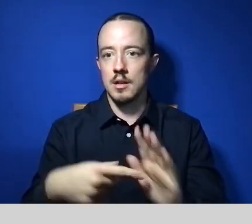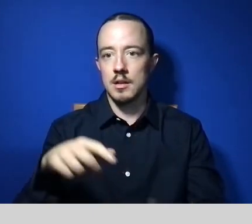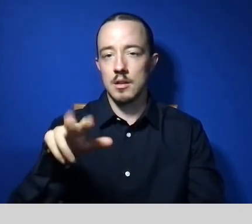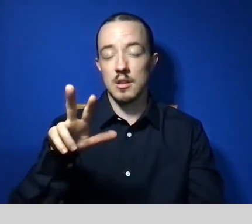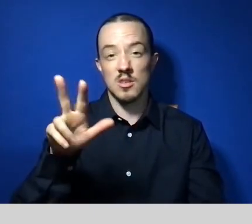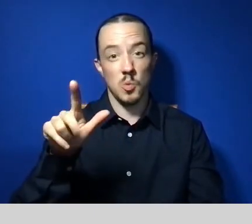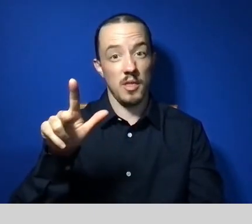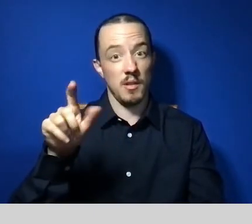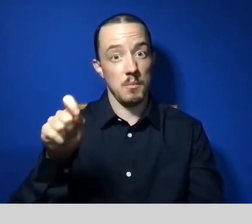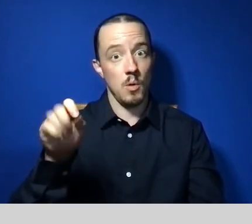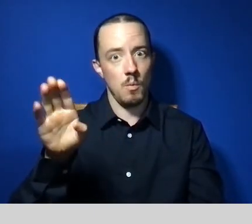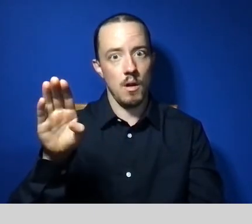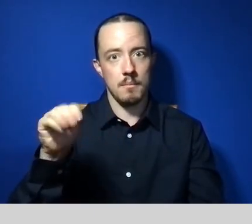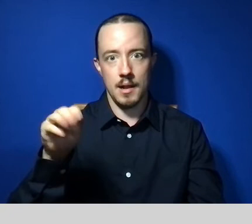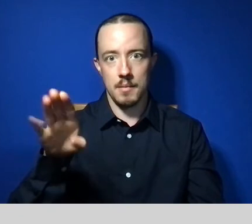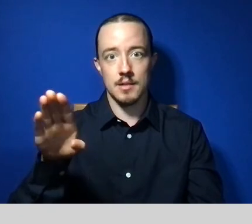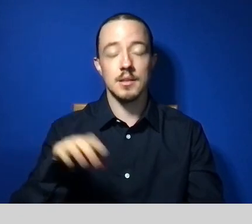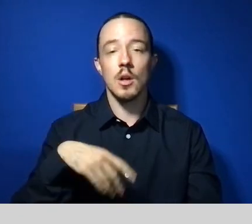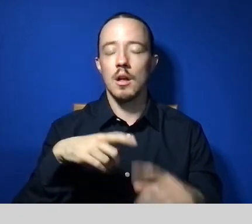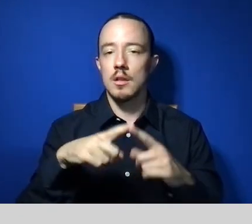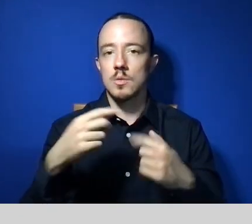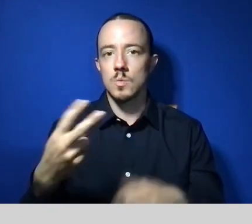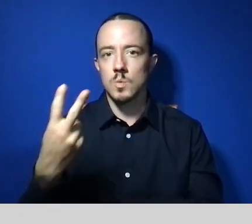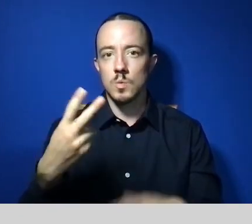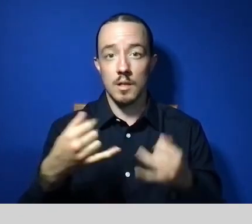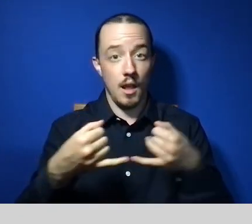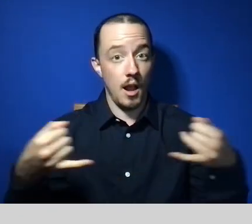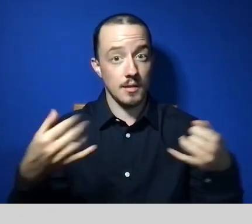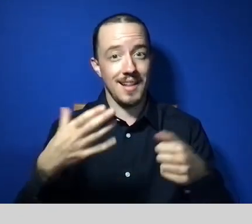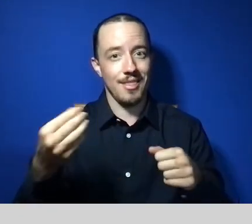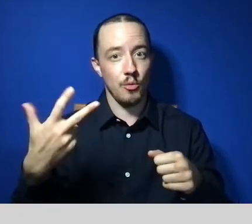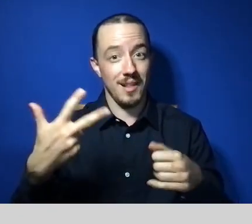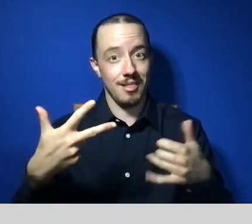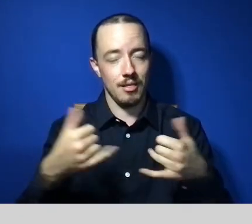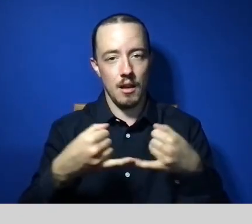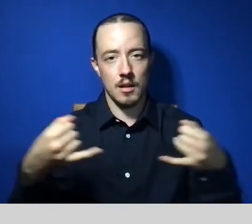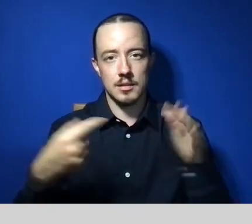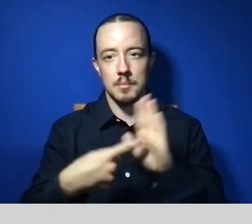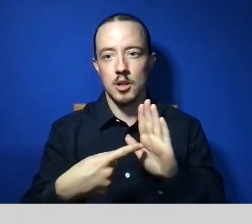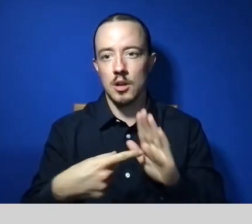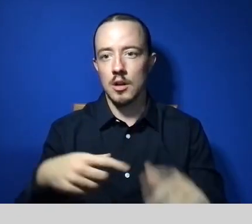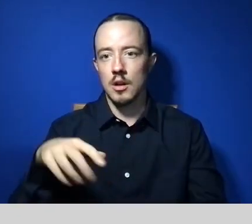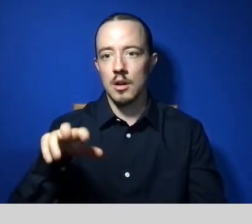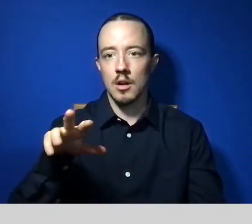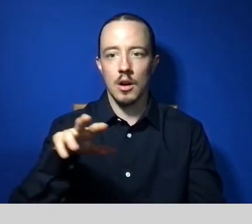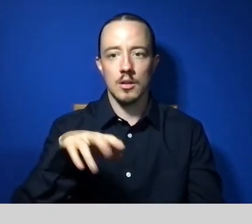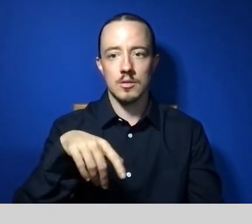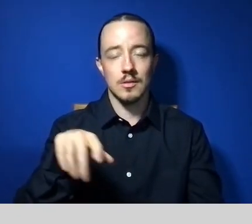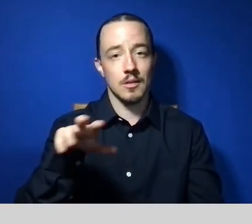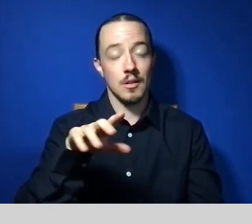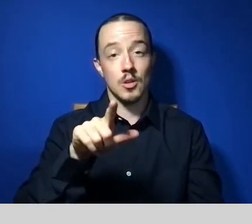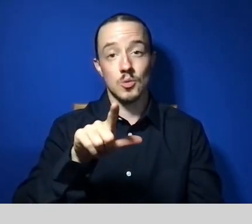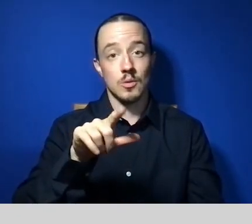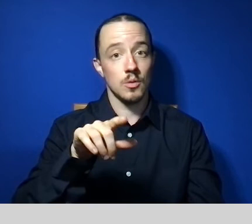it is 23.1 megabytes. The two line and three line, examples are 28 and 40 megabytes.